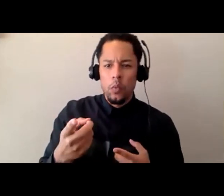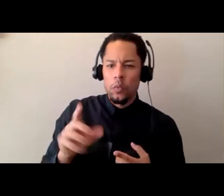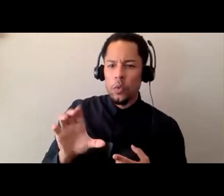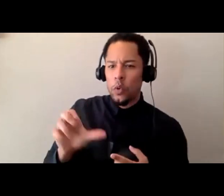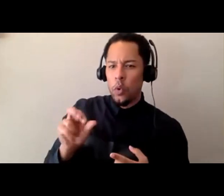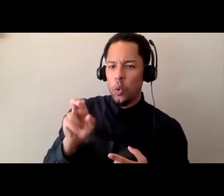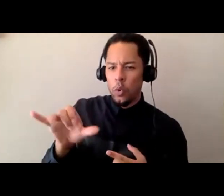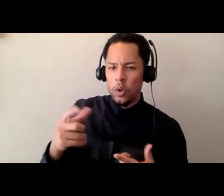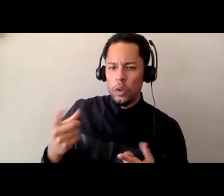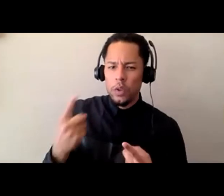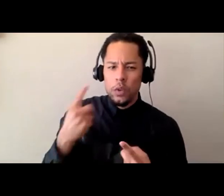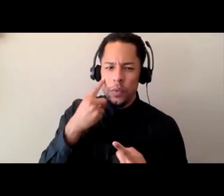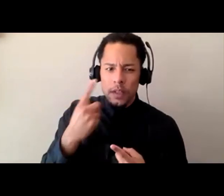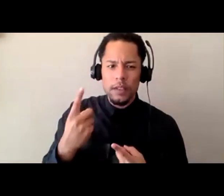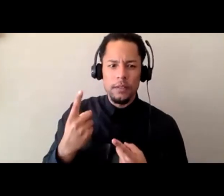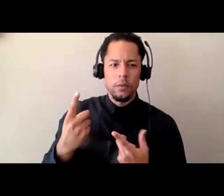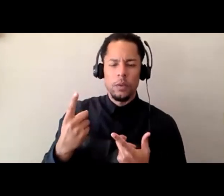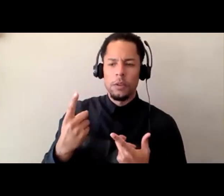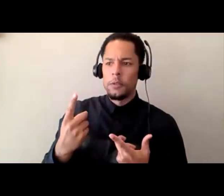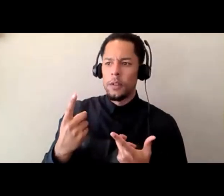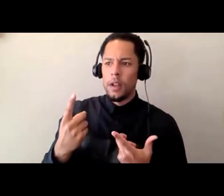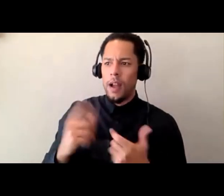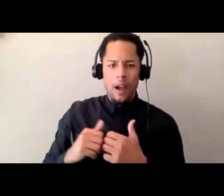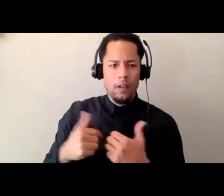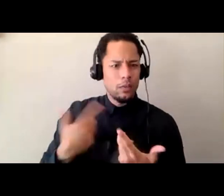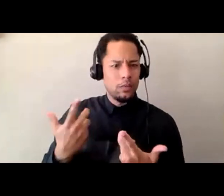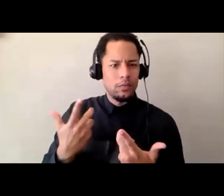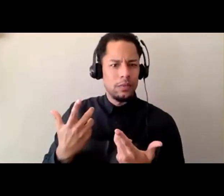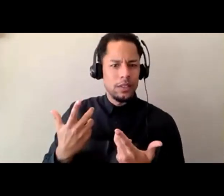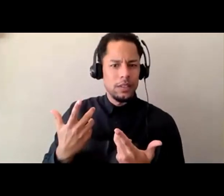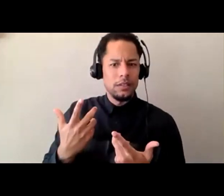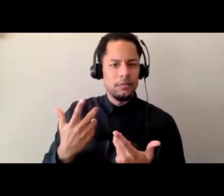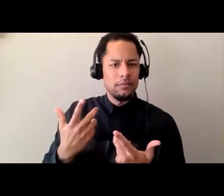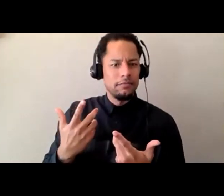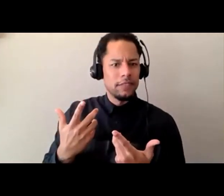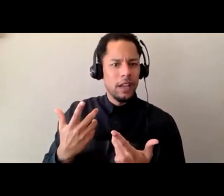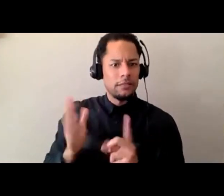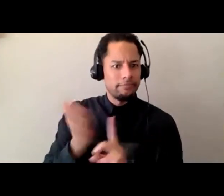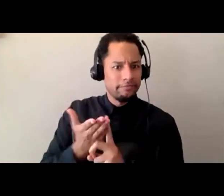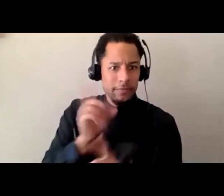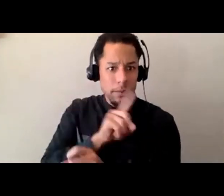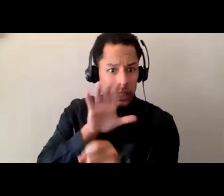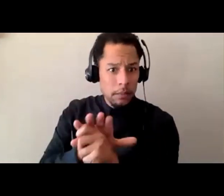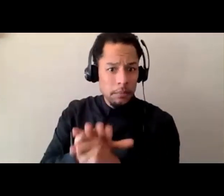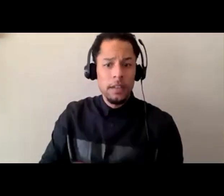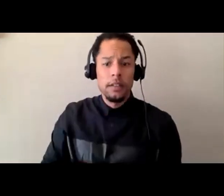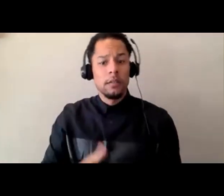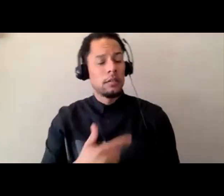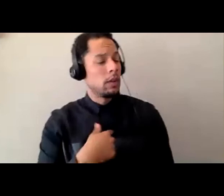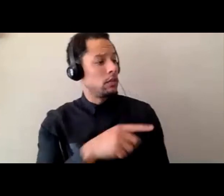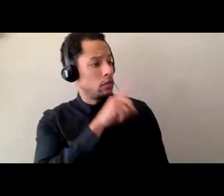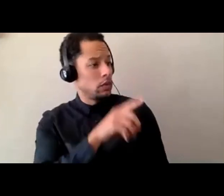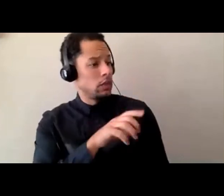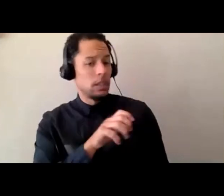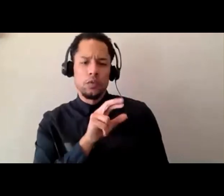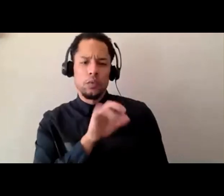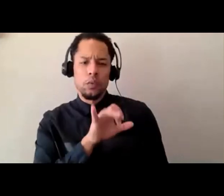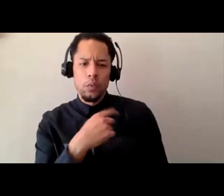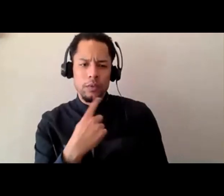Our clientele does for me. Completely committed to getting them the best of what they need.